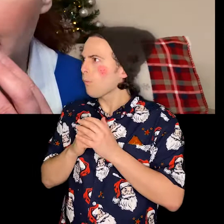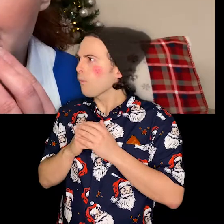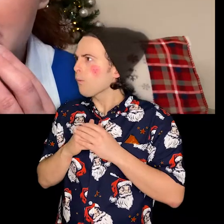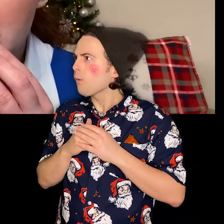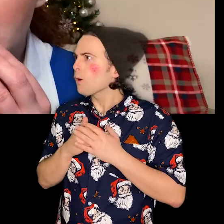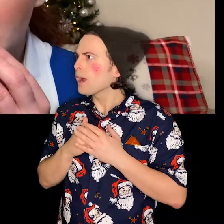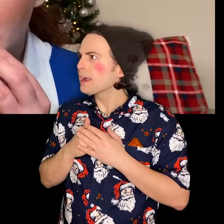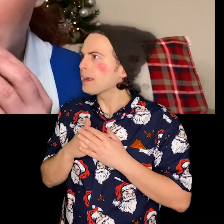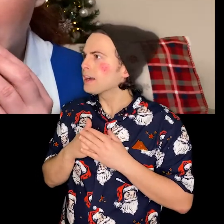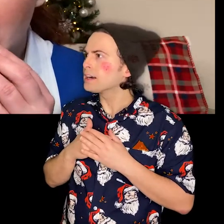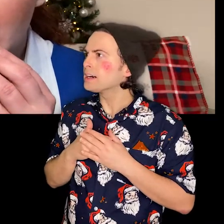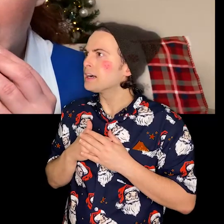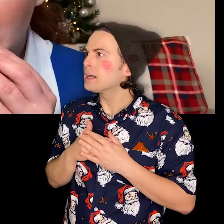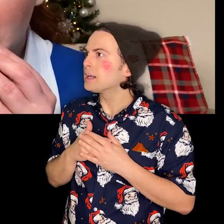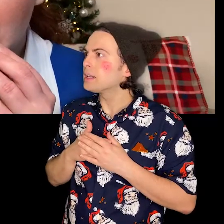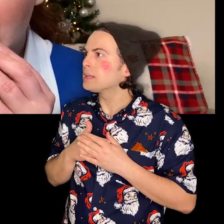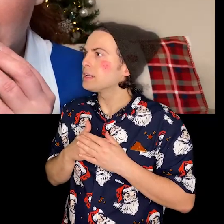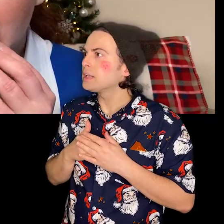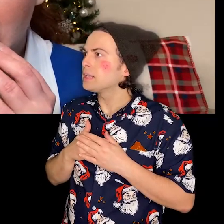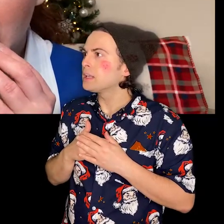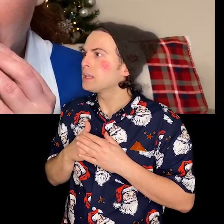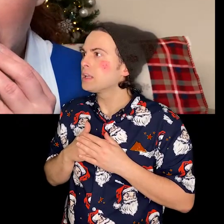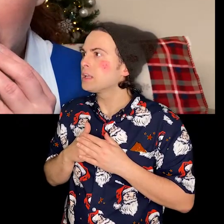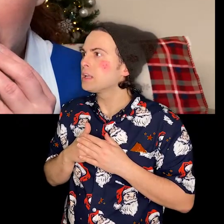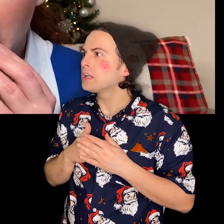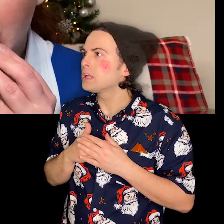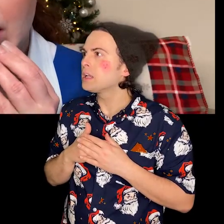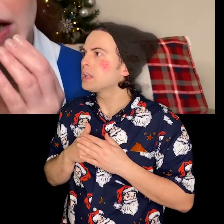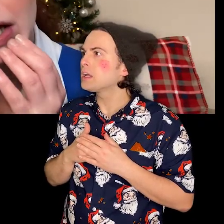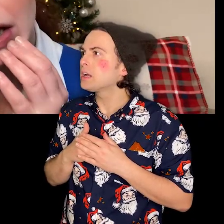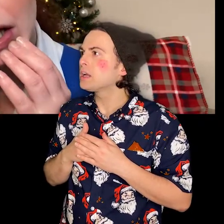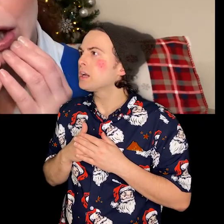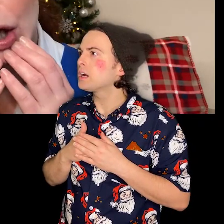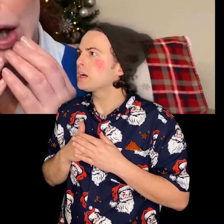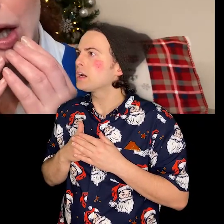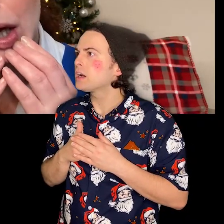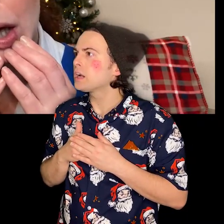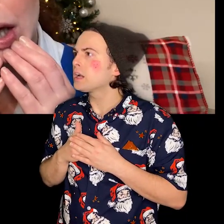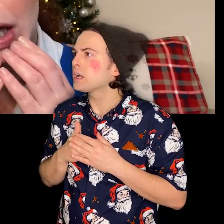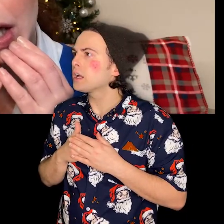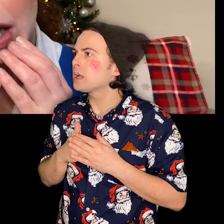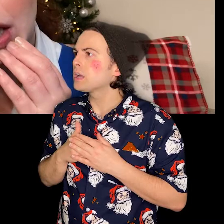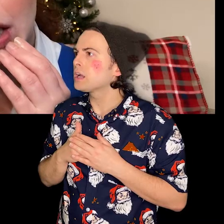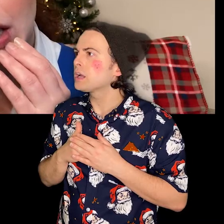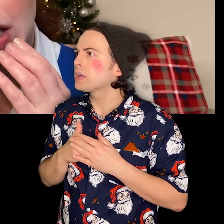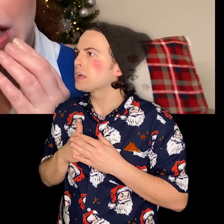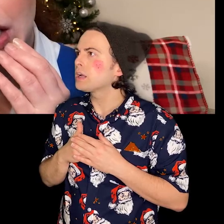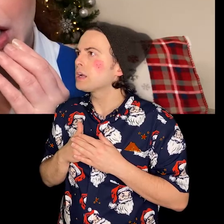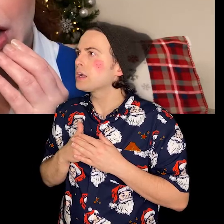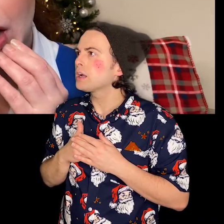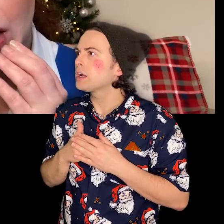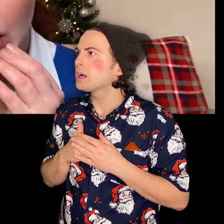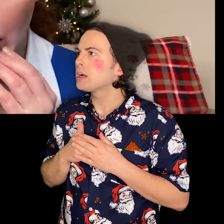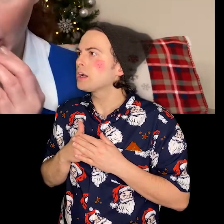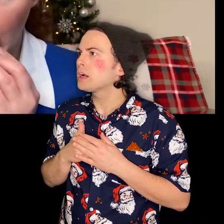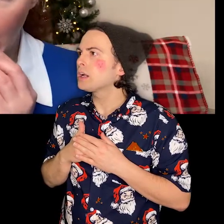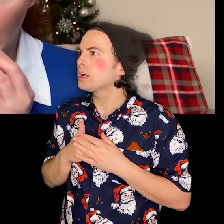Helen – You’re right, I’ve got a cheek to call them lips. Those wee stringy looking things where your lips should be